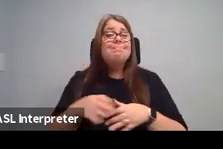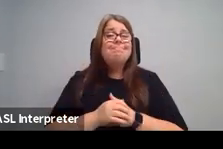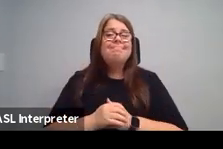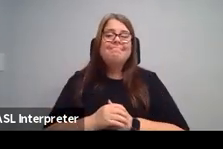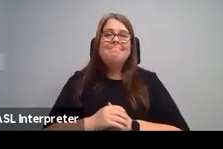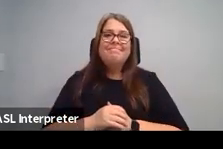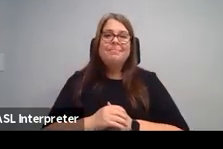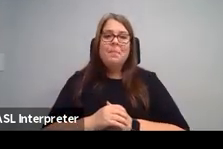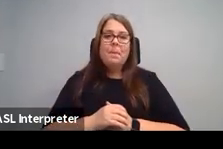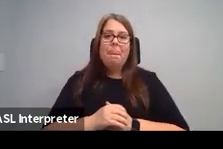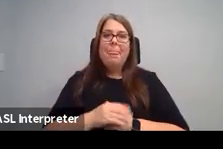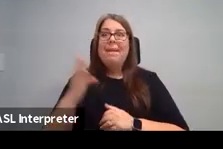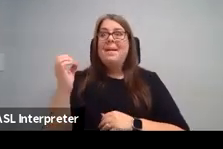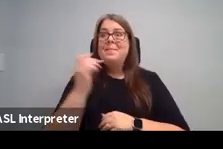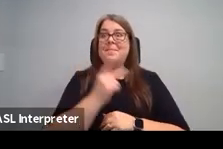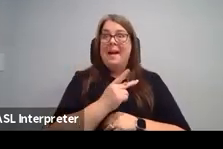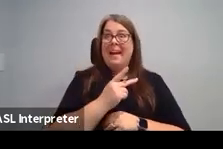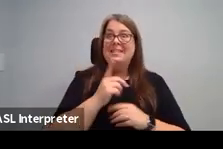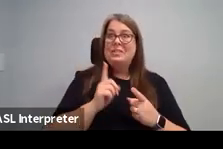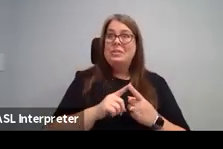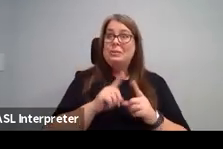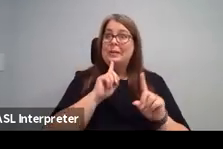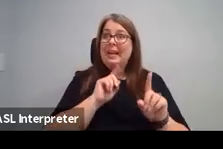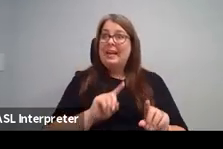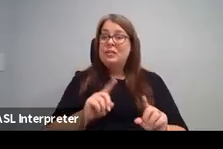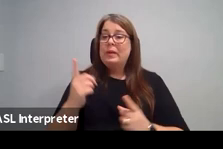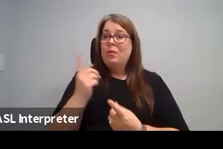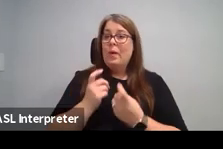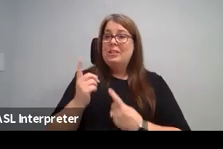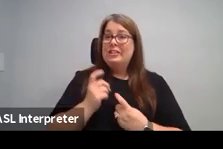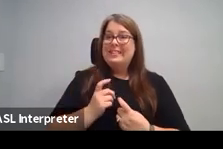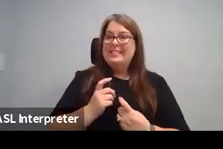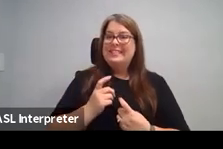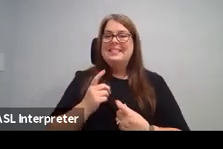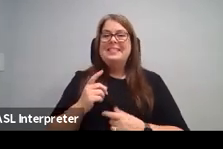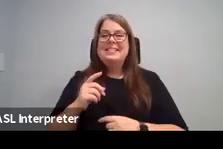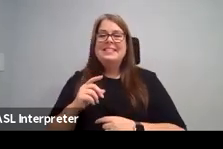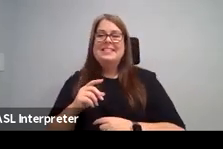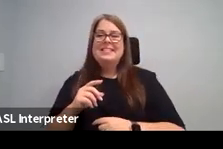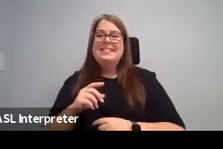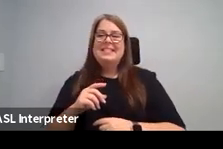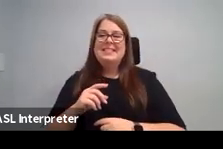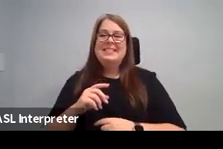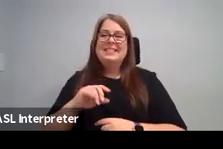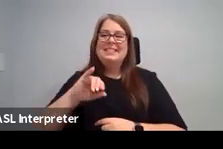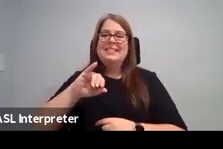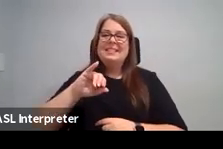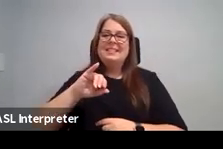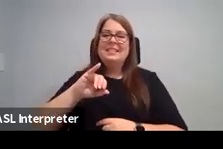Allison Frenzel : All right, back to the questions. Jewyl Alderson Clarke, SDCOE: All right. I've been trying to answer questions along the way as much as possible.